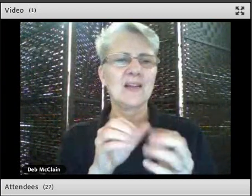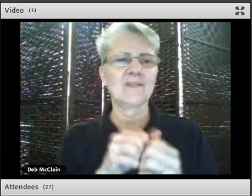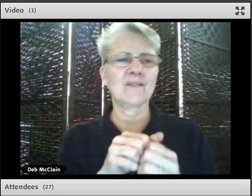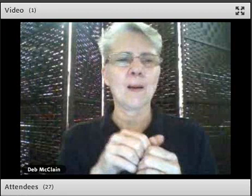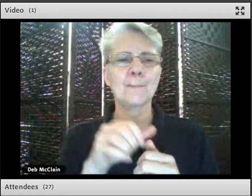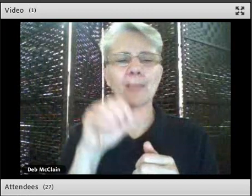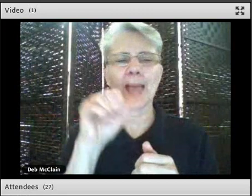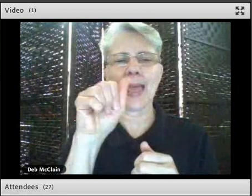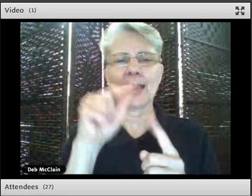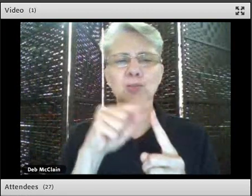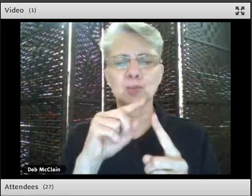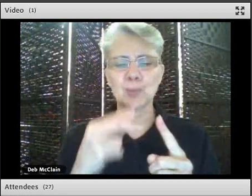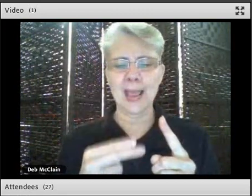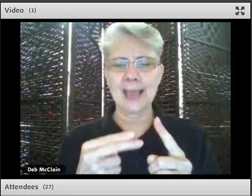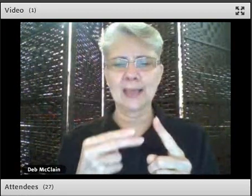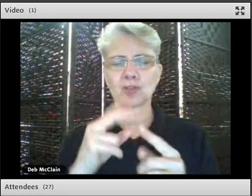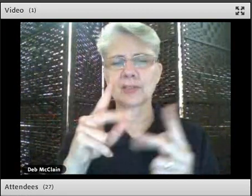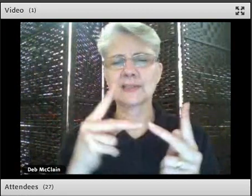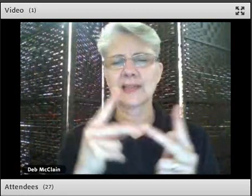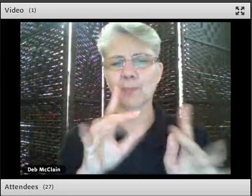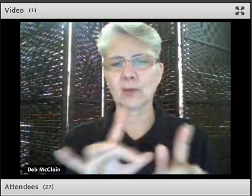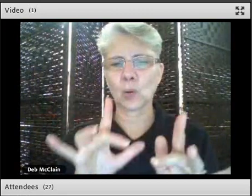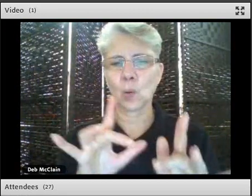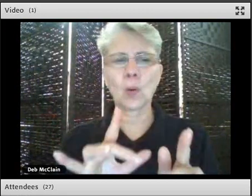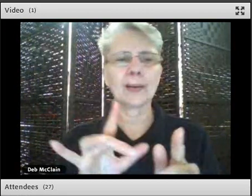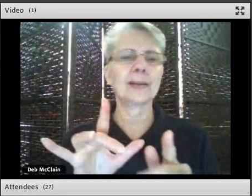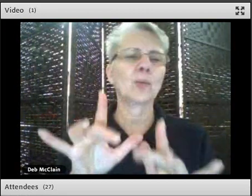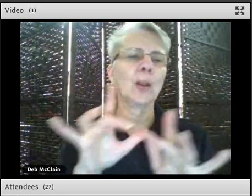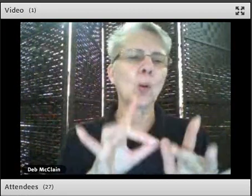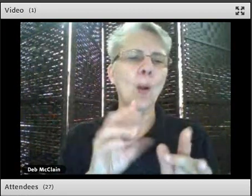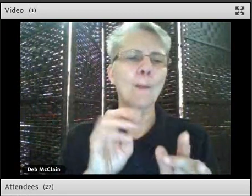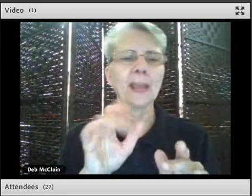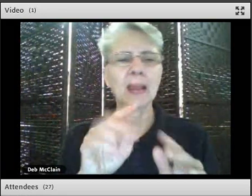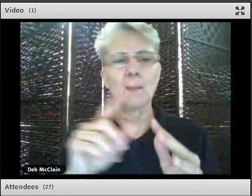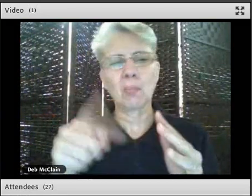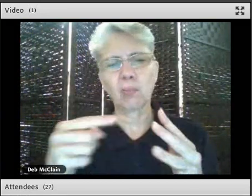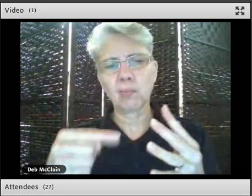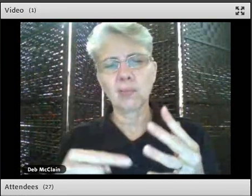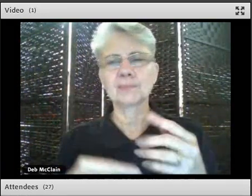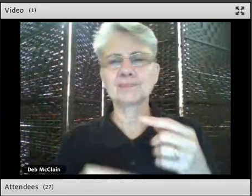Much of it is applicable only to LPs,